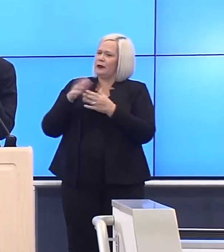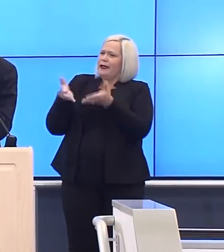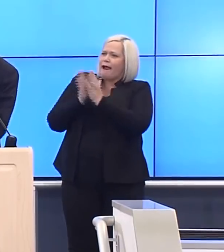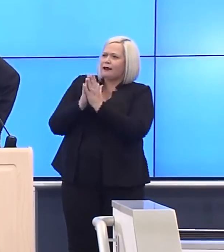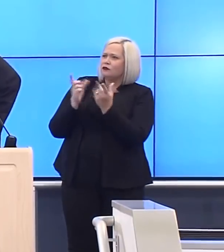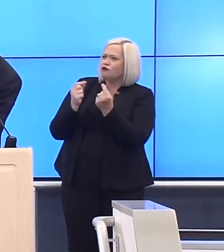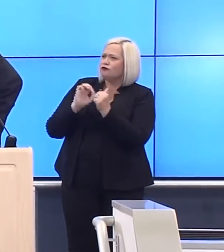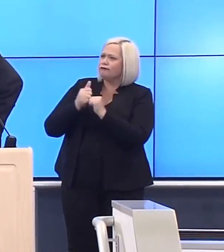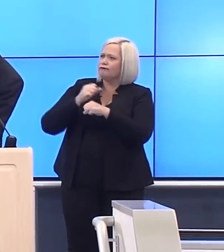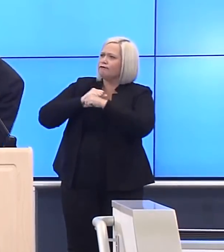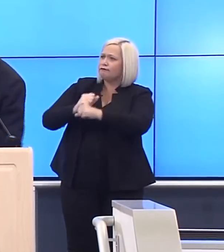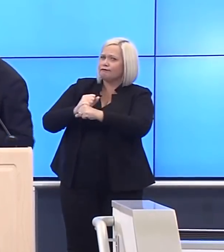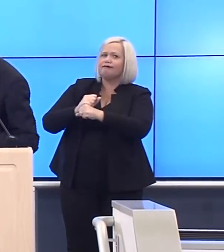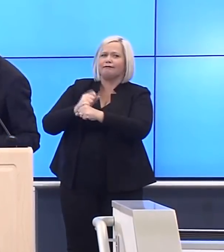MICHIGAN AND AROUND THE